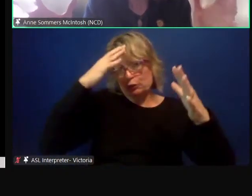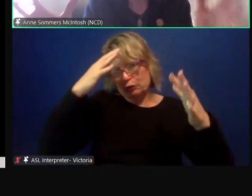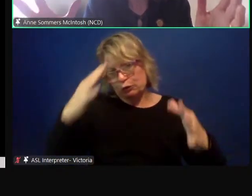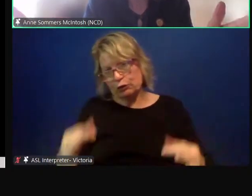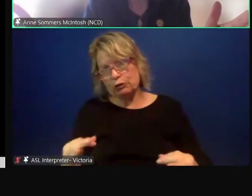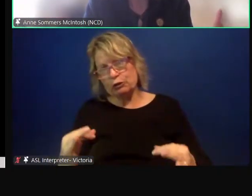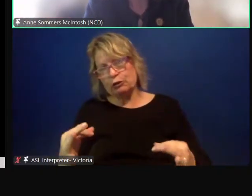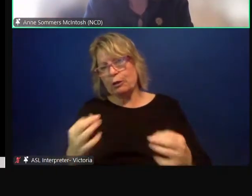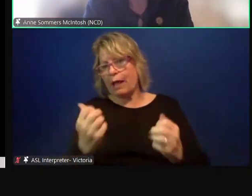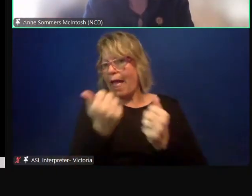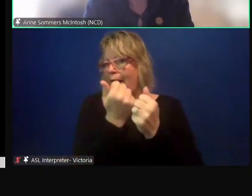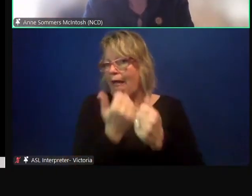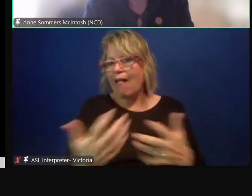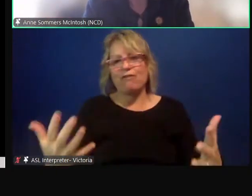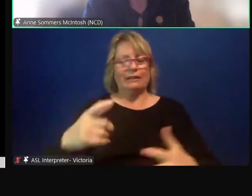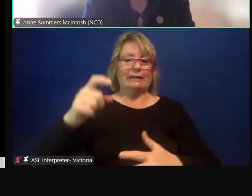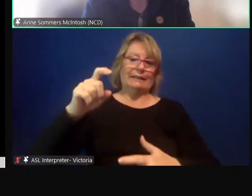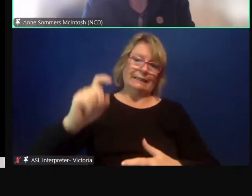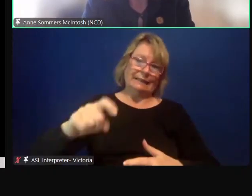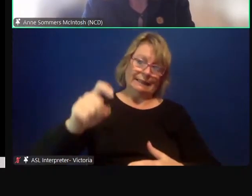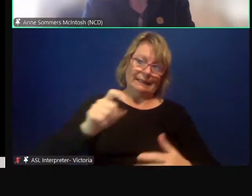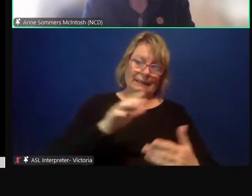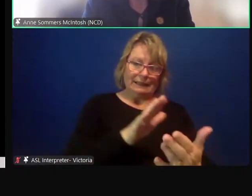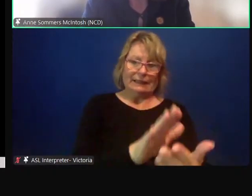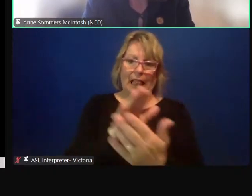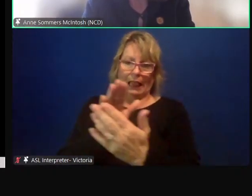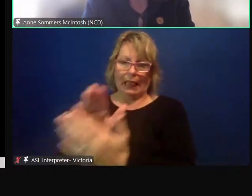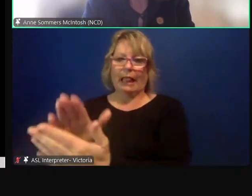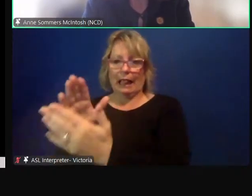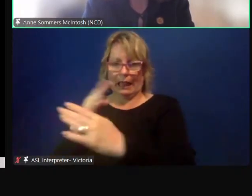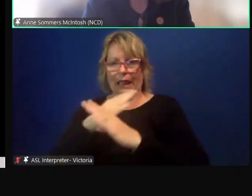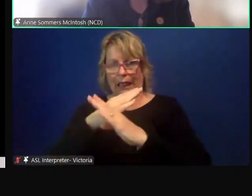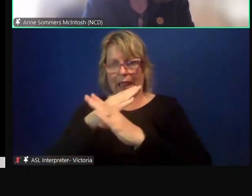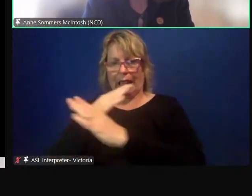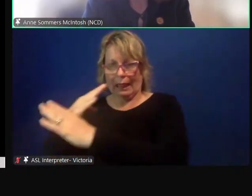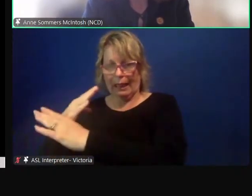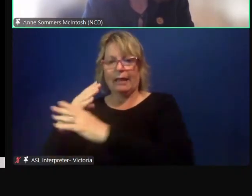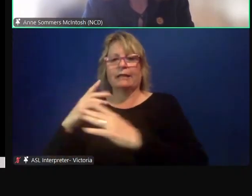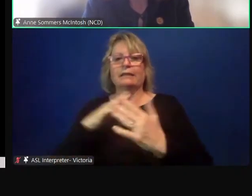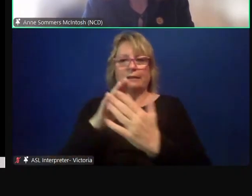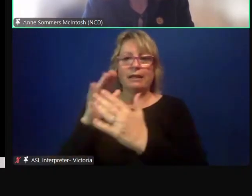all that needed to be redressed, but also, if we could only get a few things done initially,